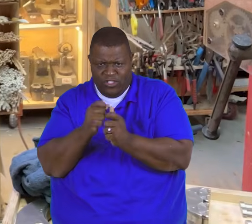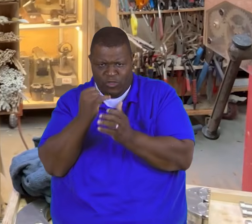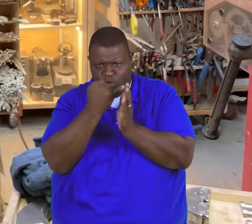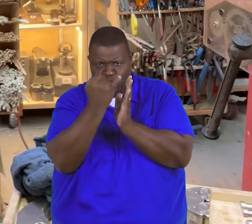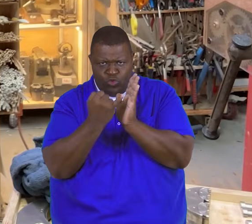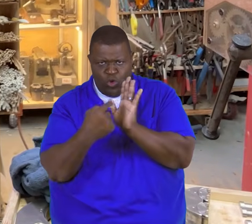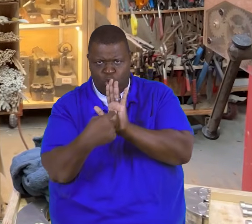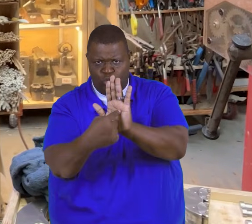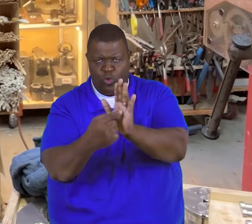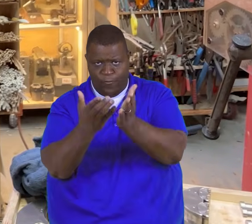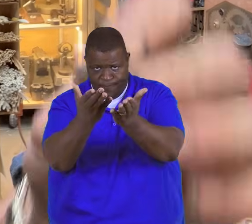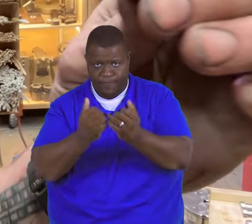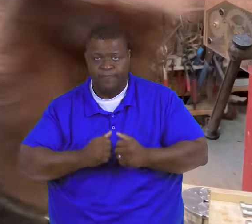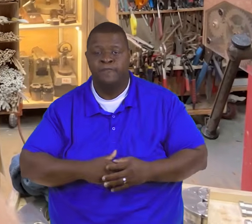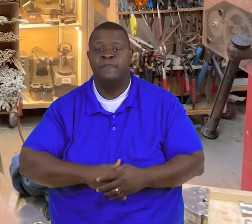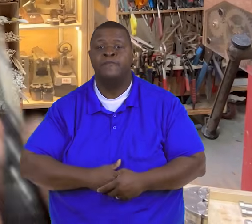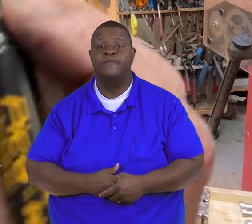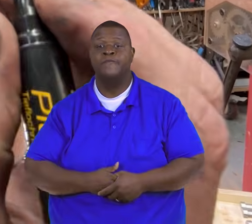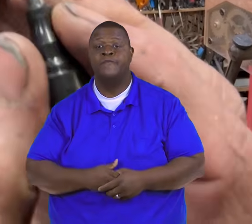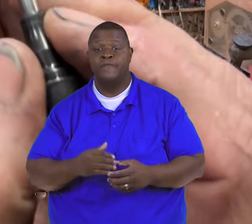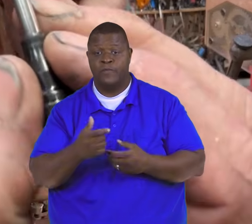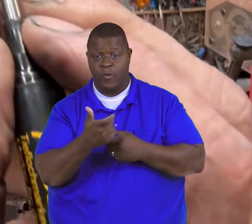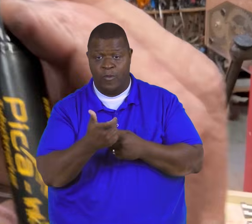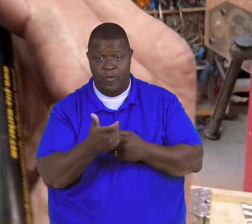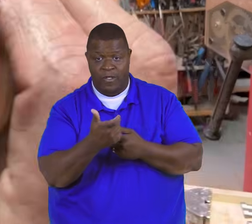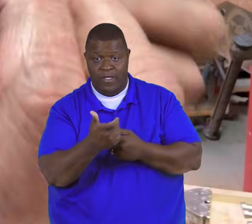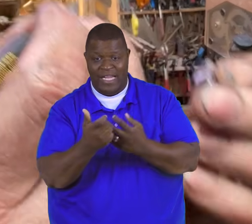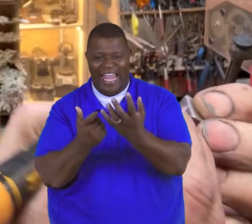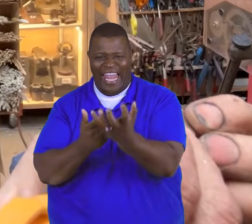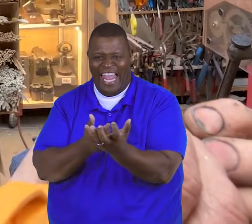What I'd like to do is to add some teeth to this